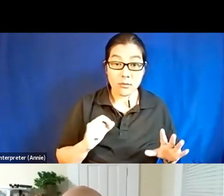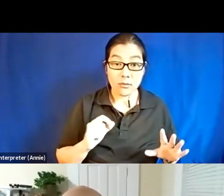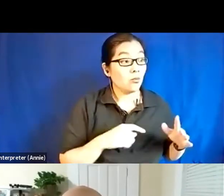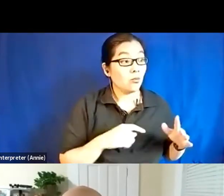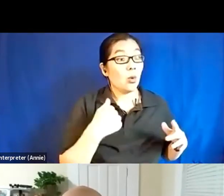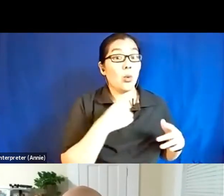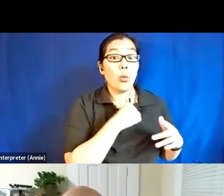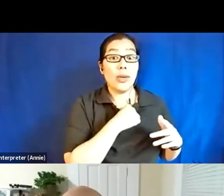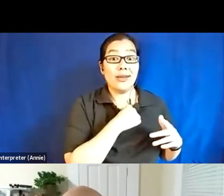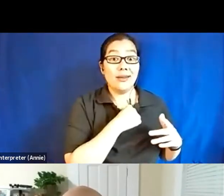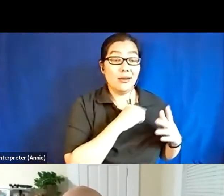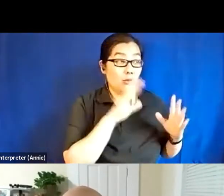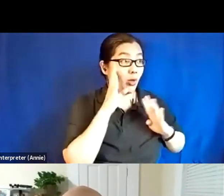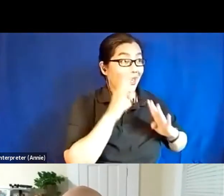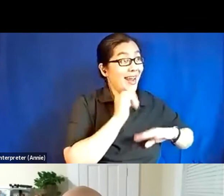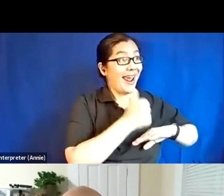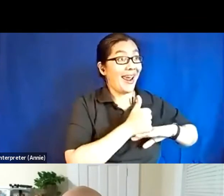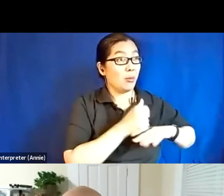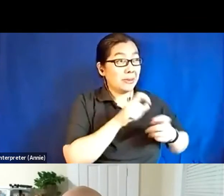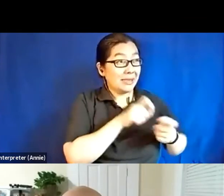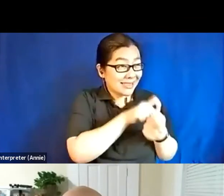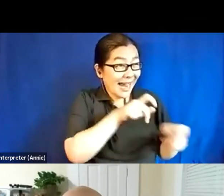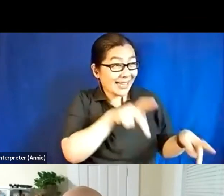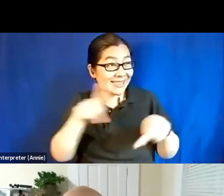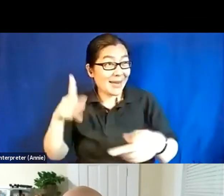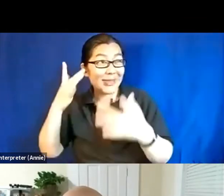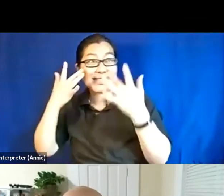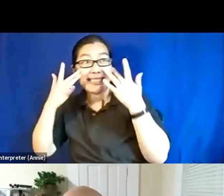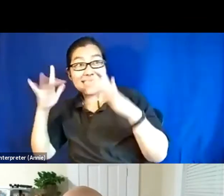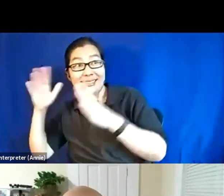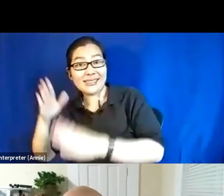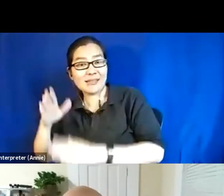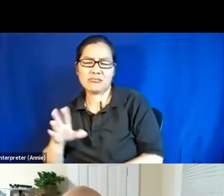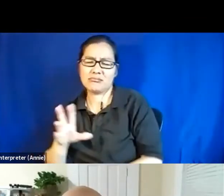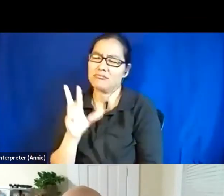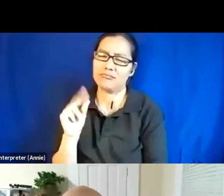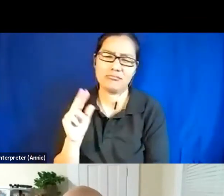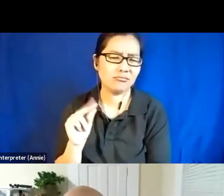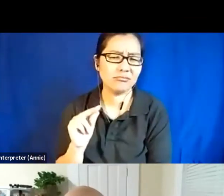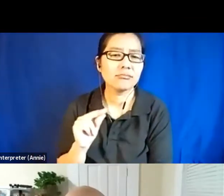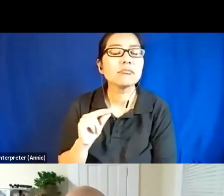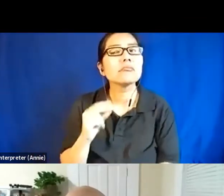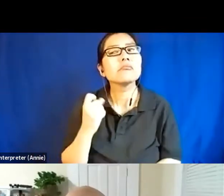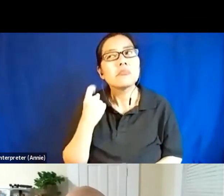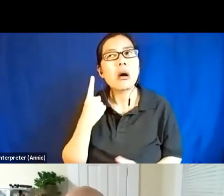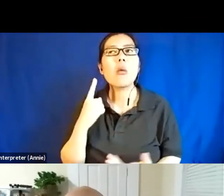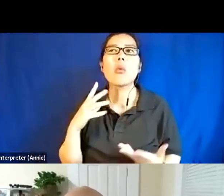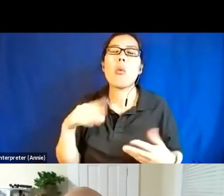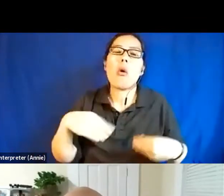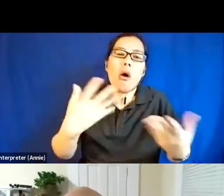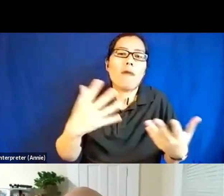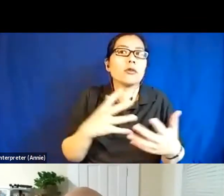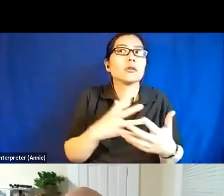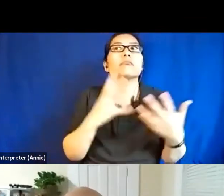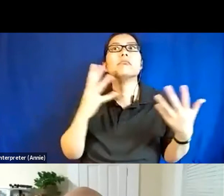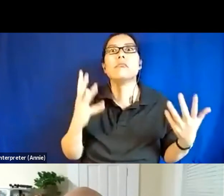fully sighted person is going to have. We want to offer as much of that experience and the ability to engage with the comic in the way that